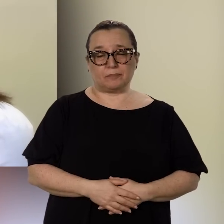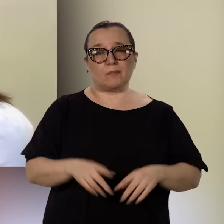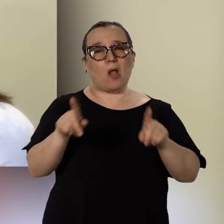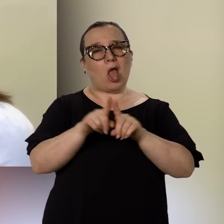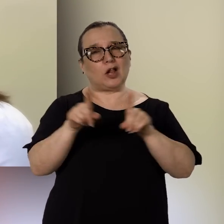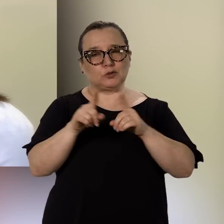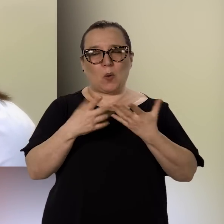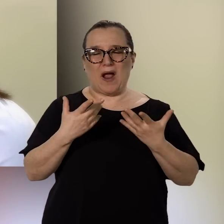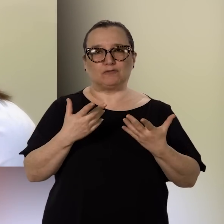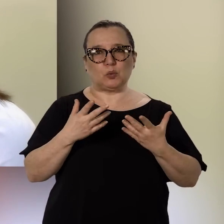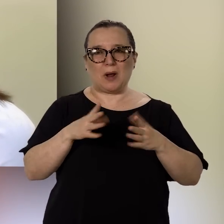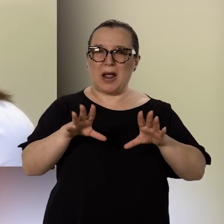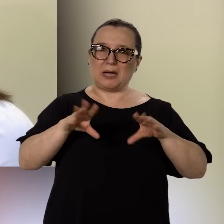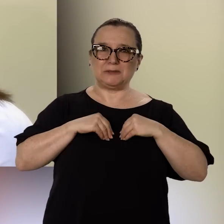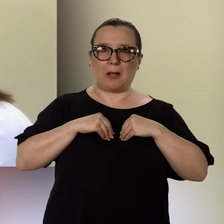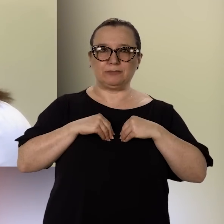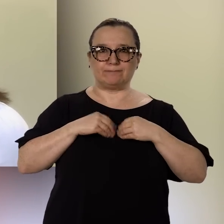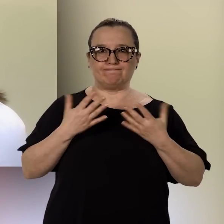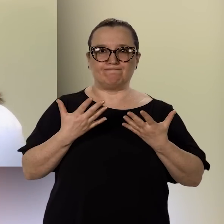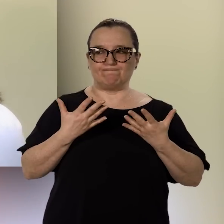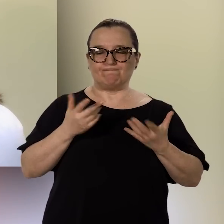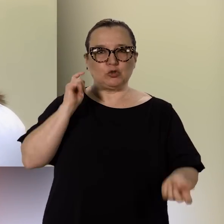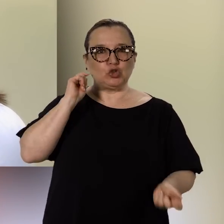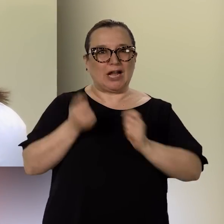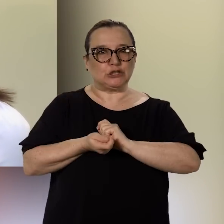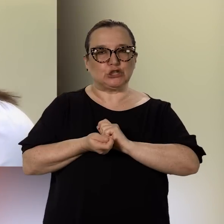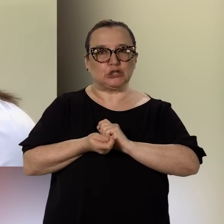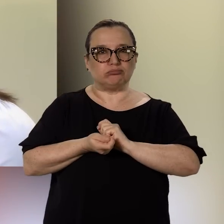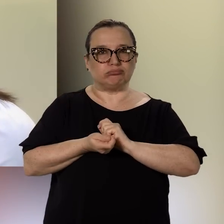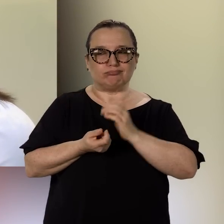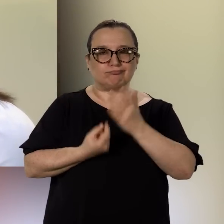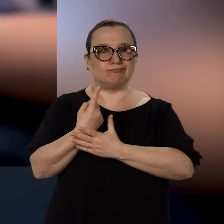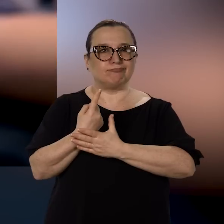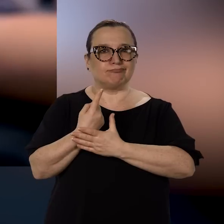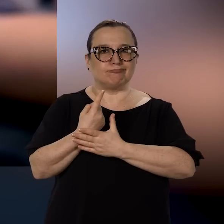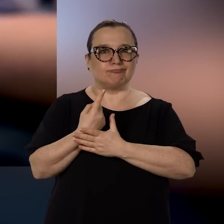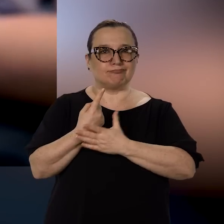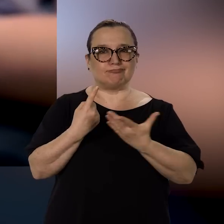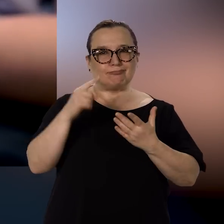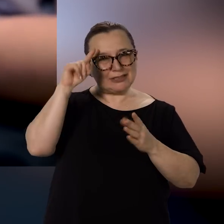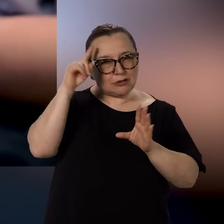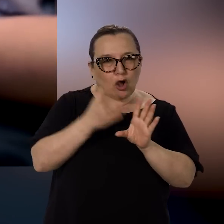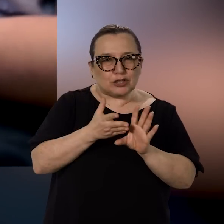or other modes of communication. Whatever is appropriate for them.